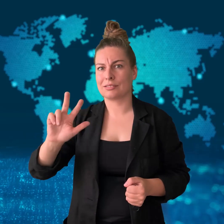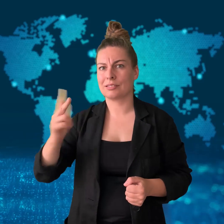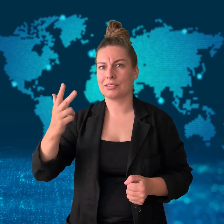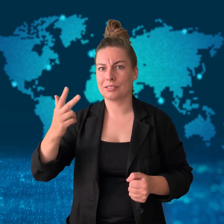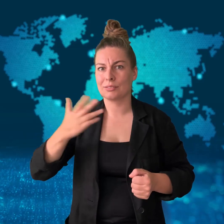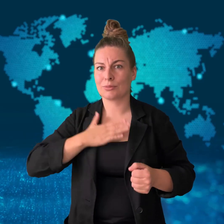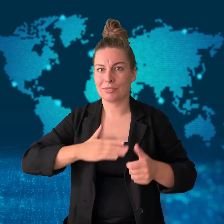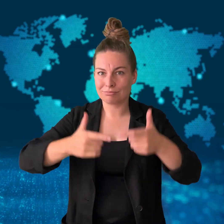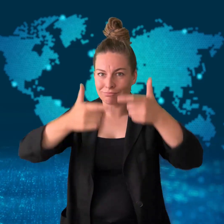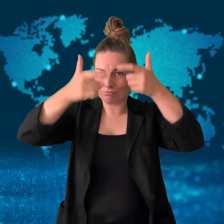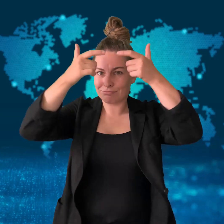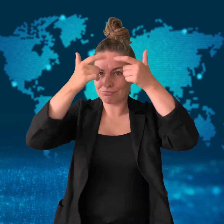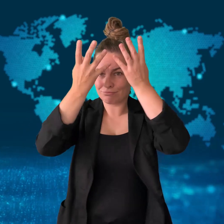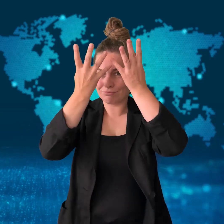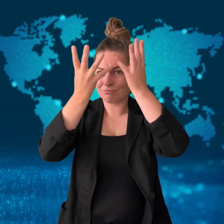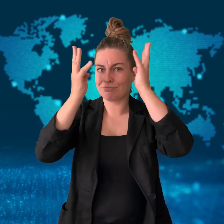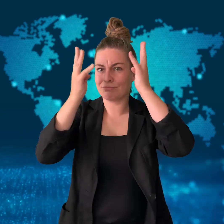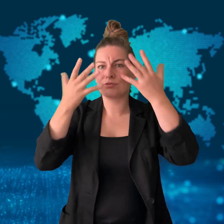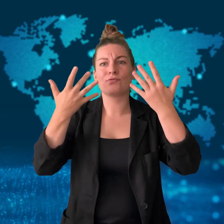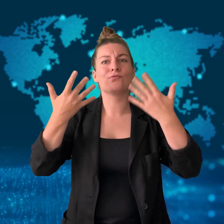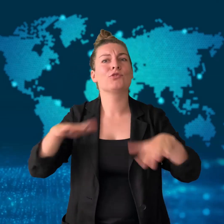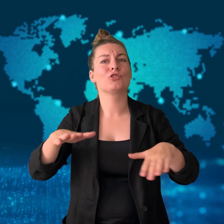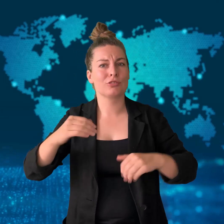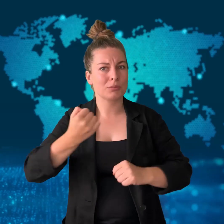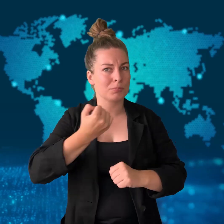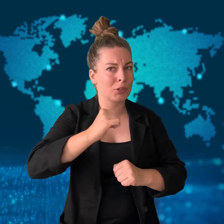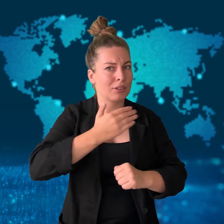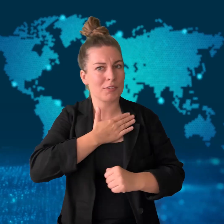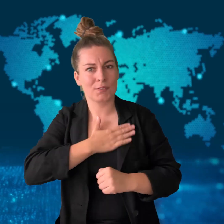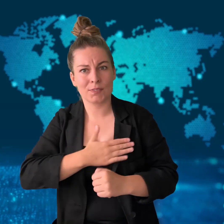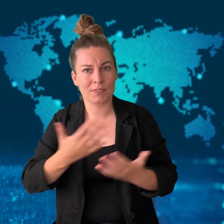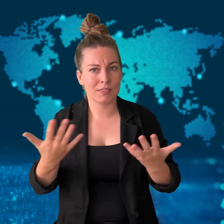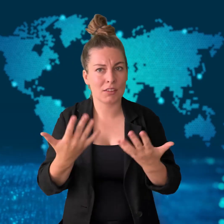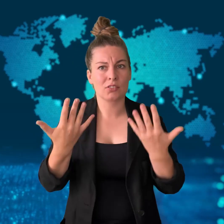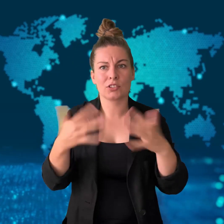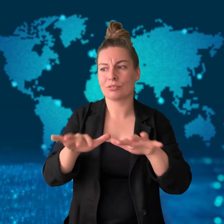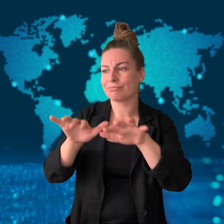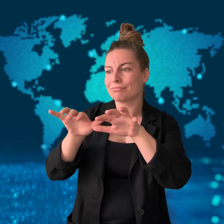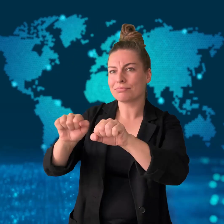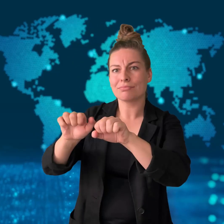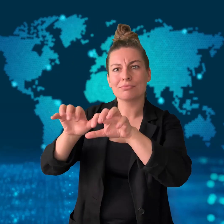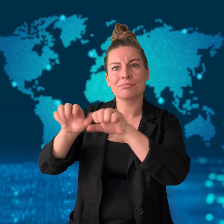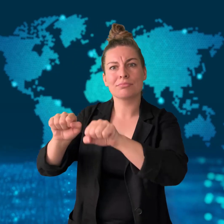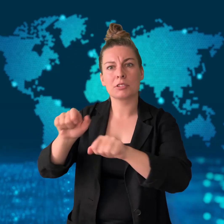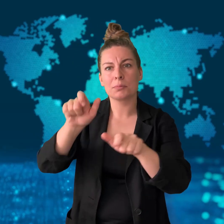At least 25 protesters were arrested at that time -